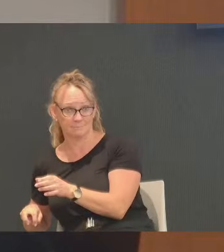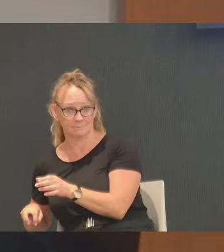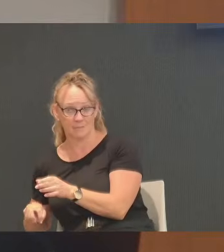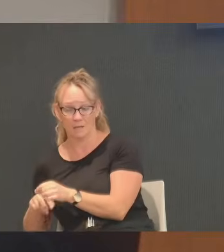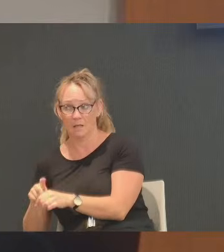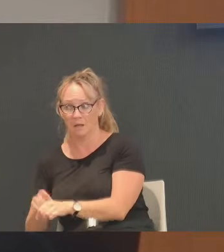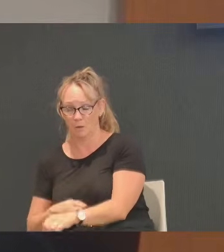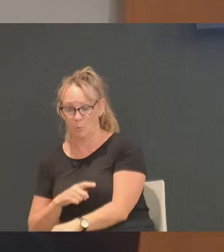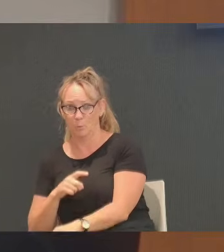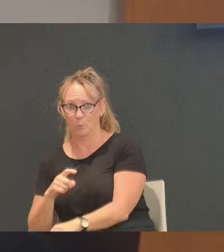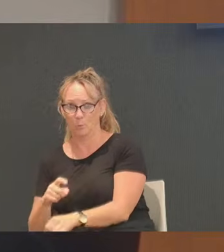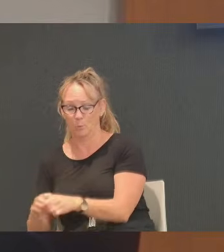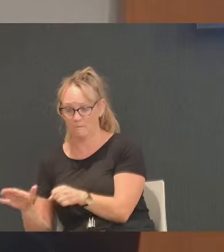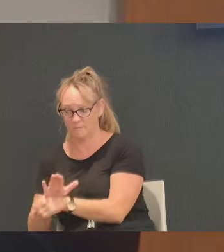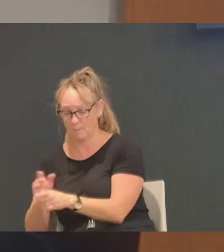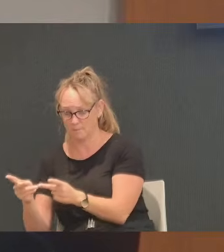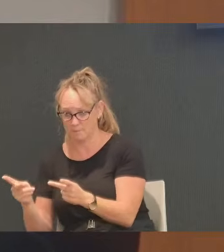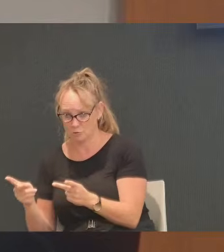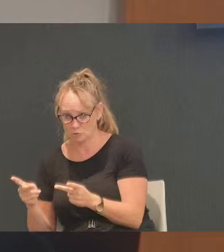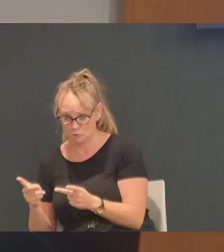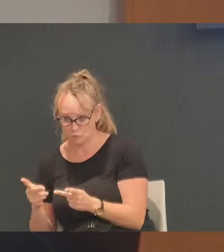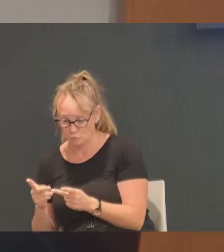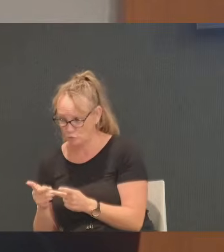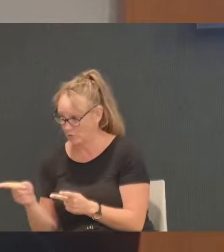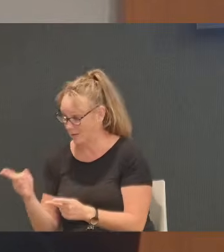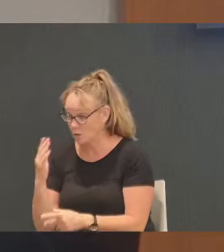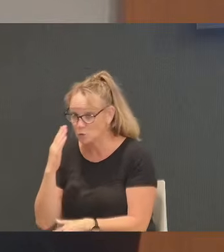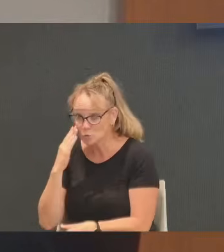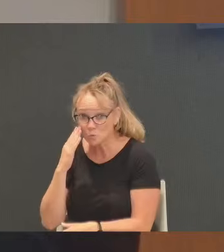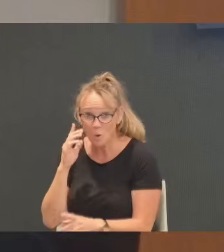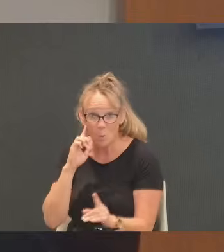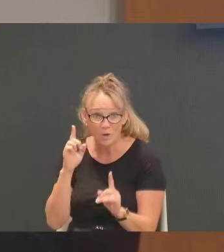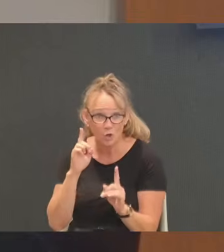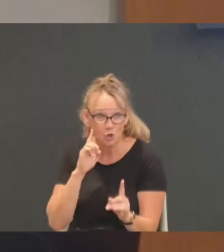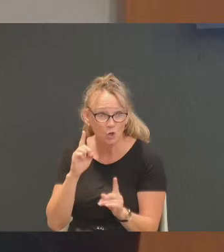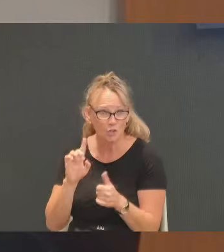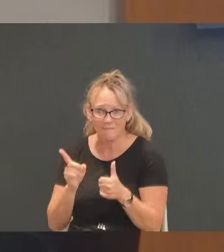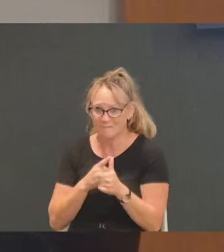the position and as you know and as you just heard through the first hour and a half of this meeting,